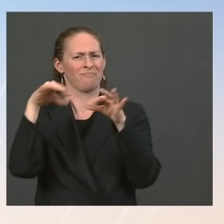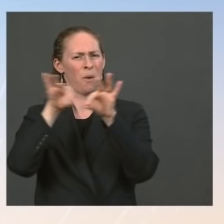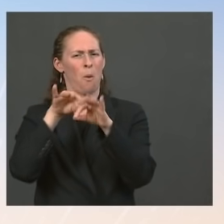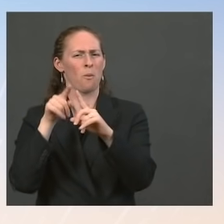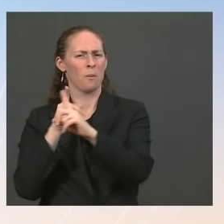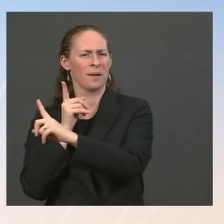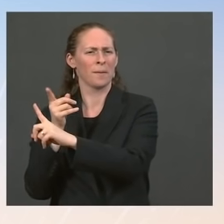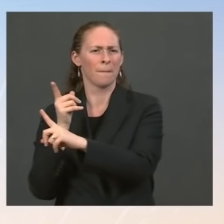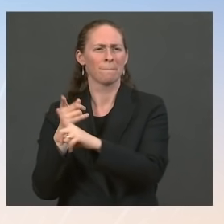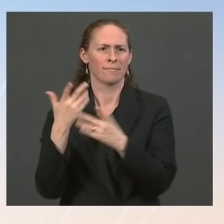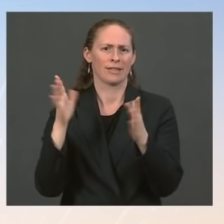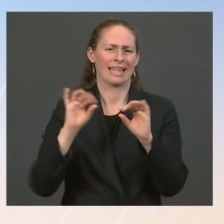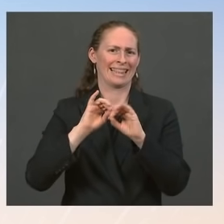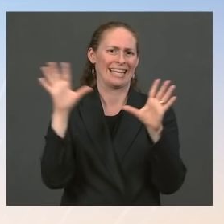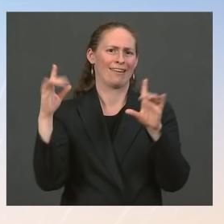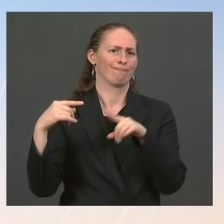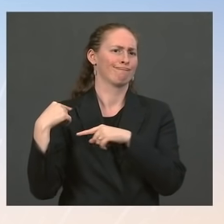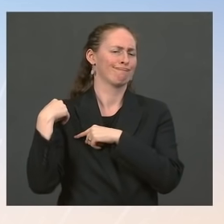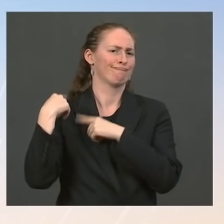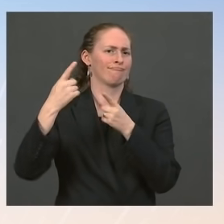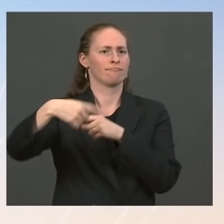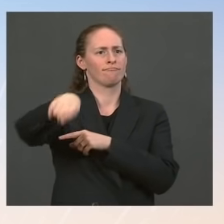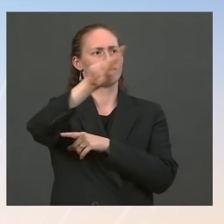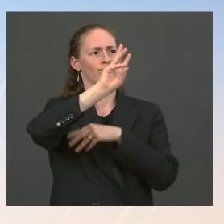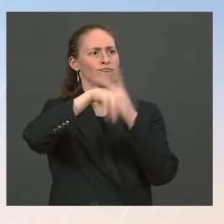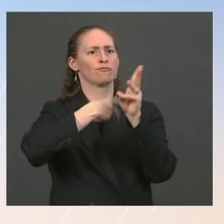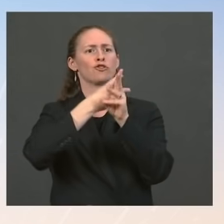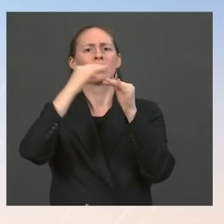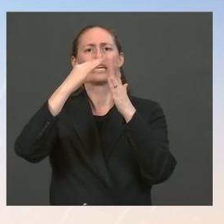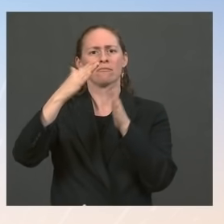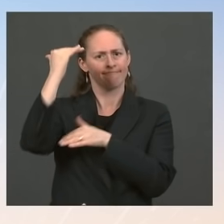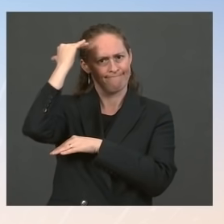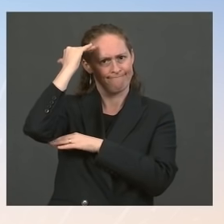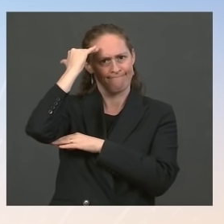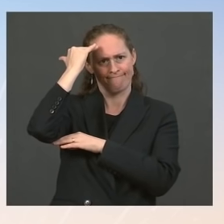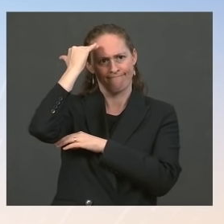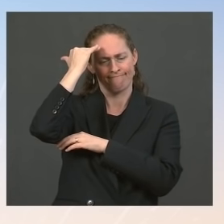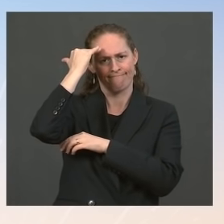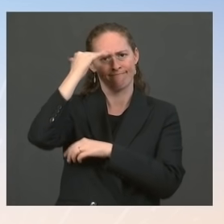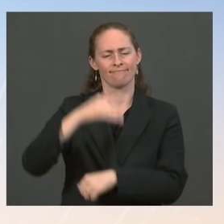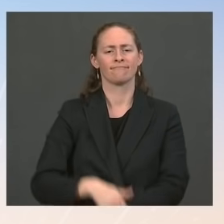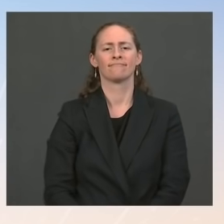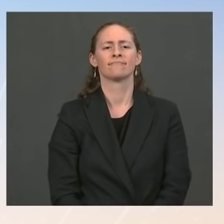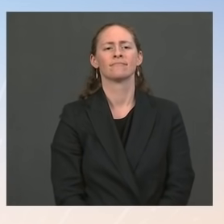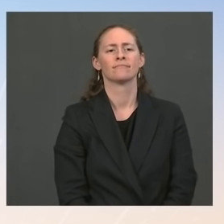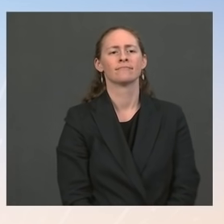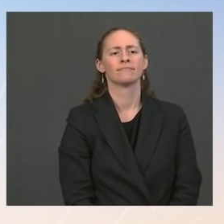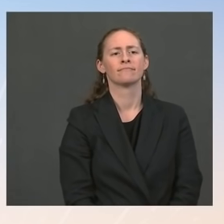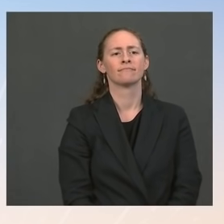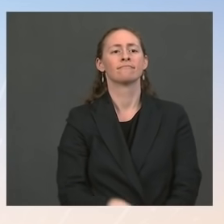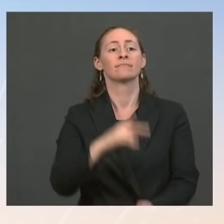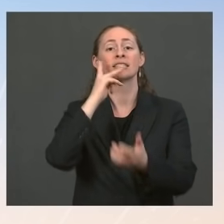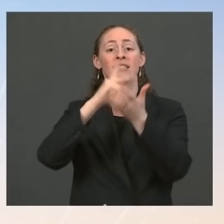He conveys that to world leaders. And that's certainly something that Sec- -- former Secretary Kerry -- our climate envoy -- and others are conveying